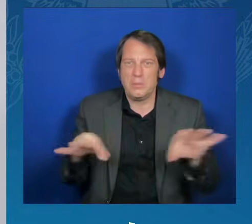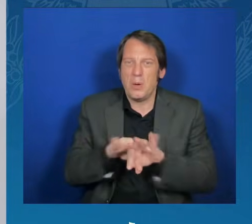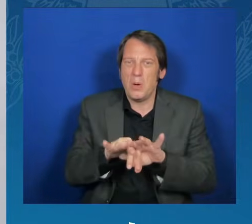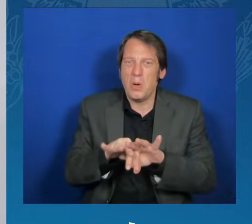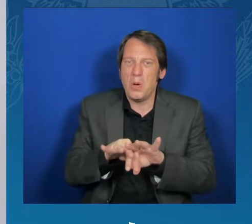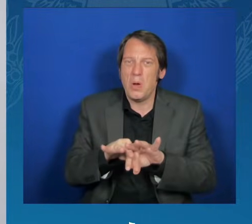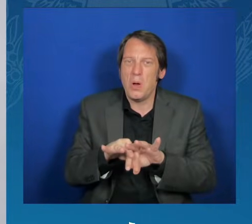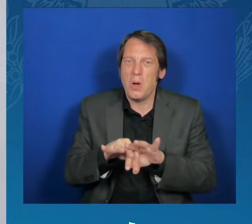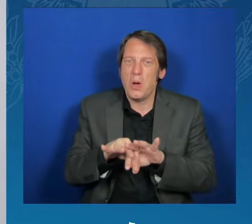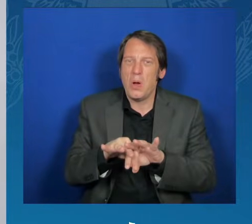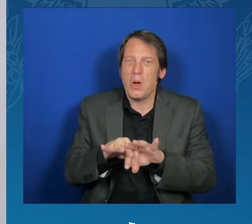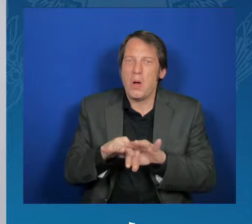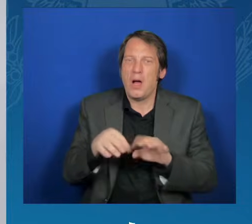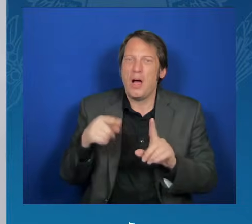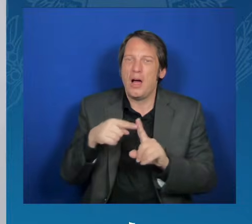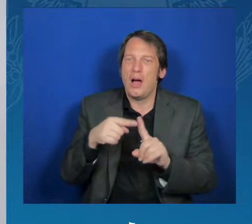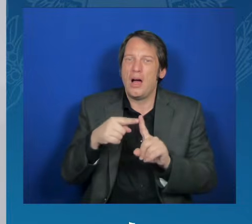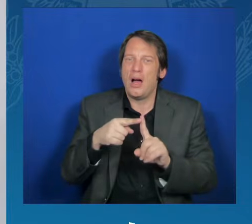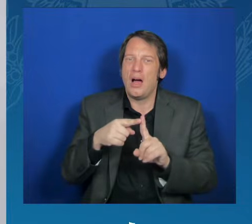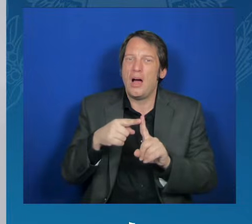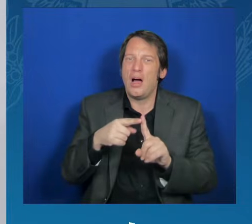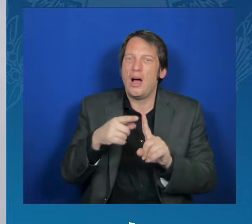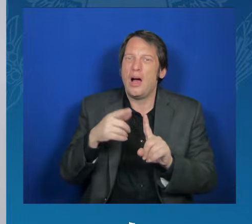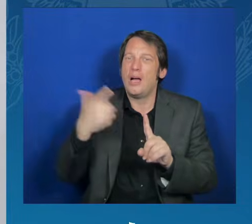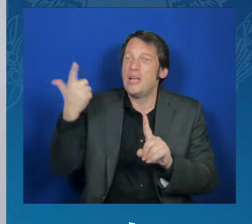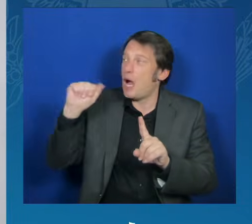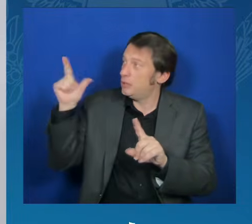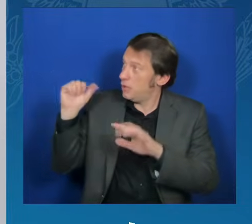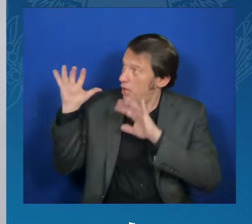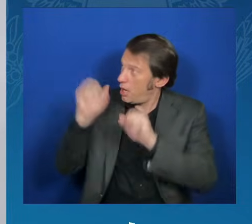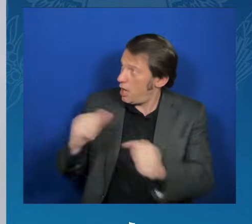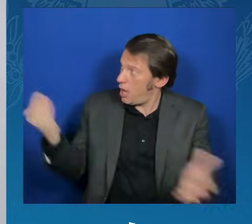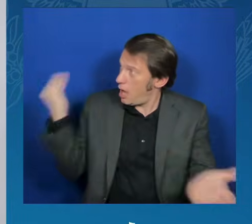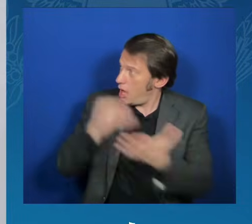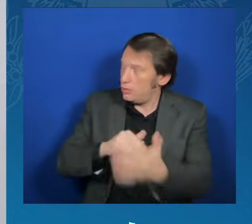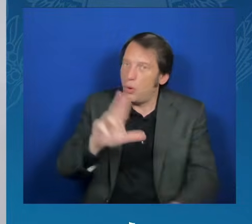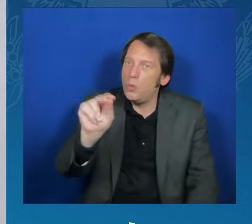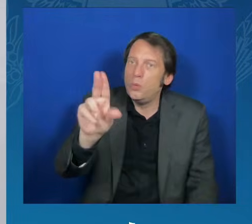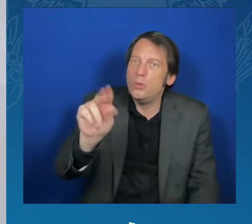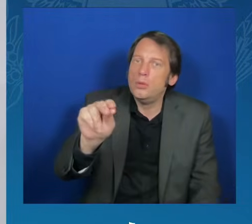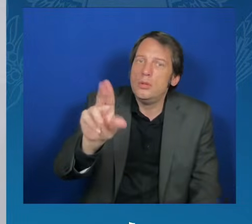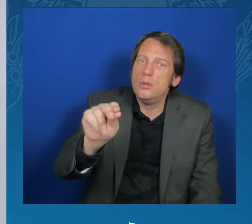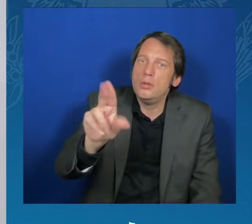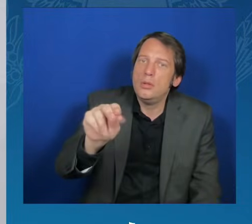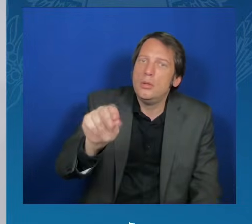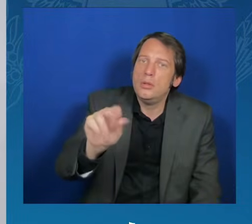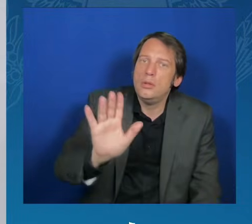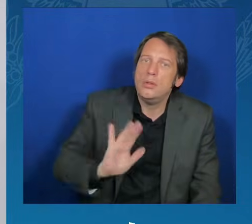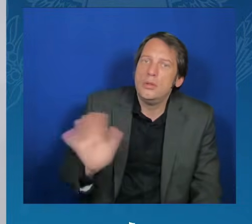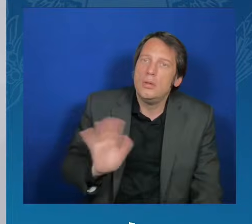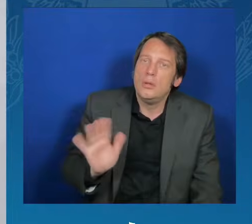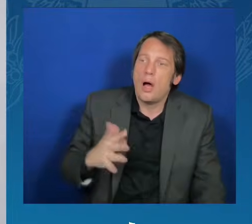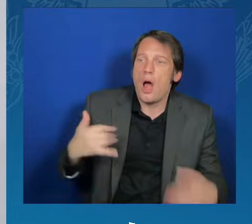no change of its geographic territory, no return of -- of terrorism by Hamas.